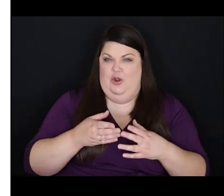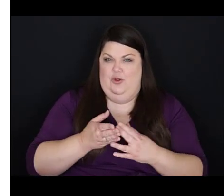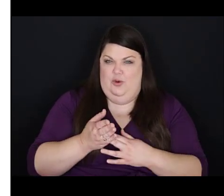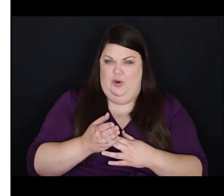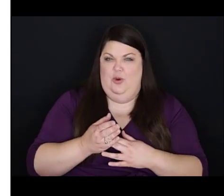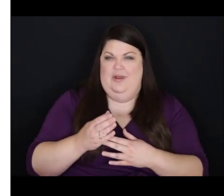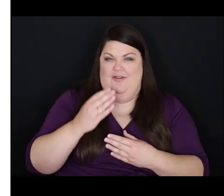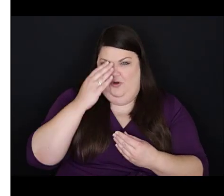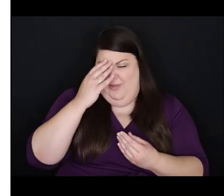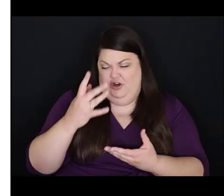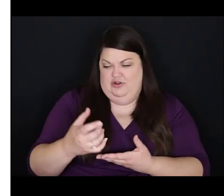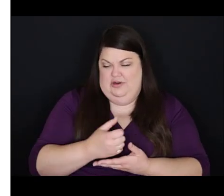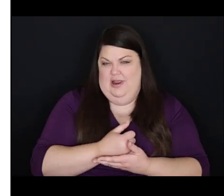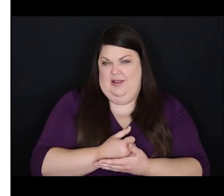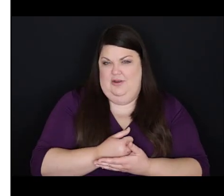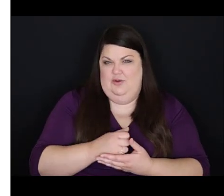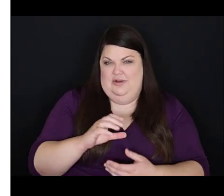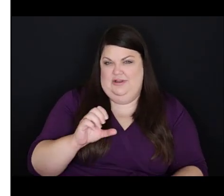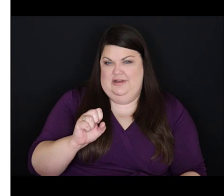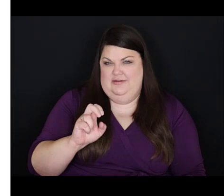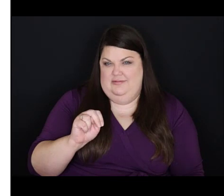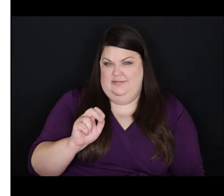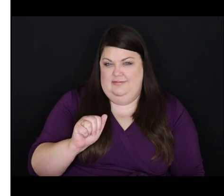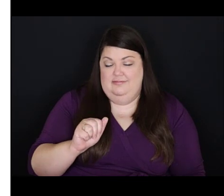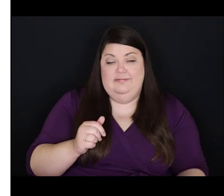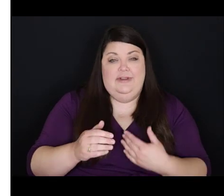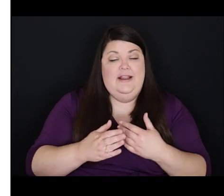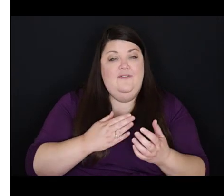Even though the State Plan is updated every two years,